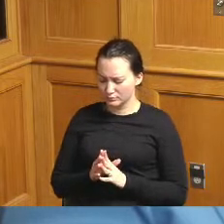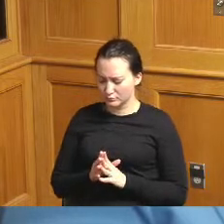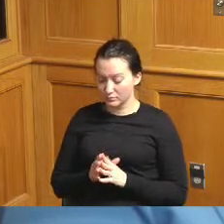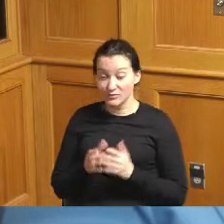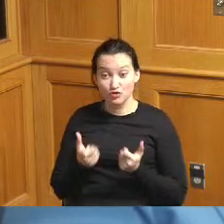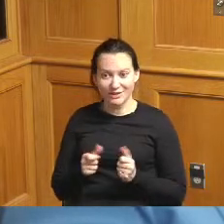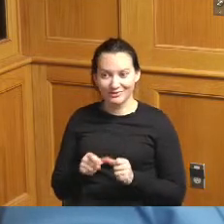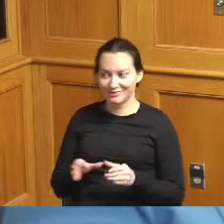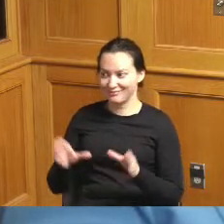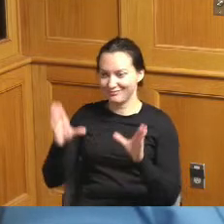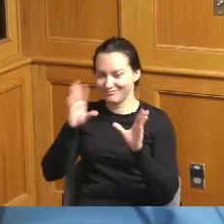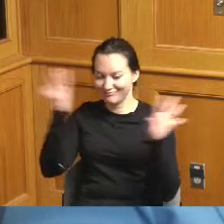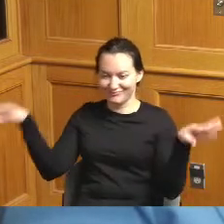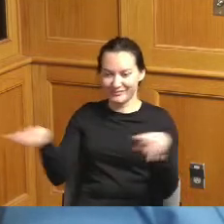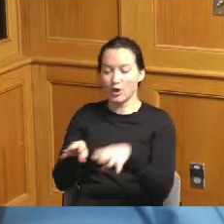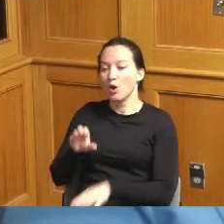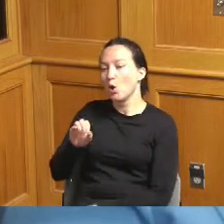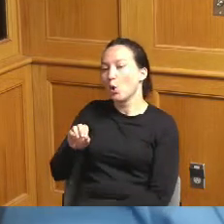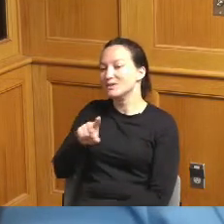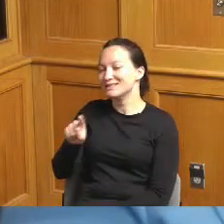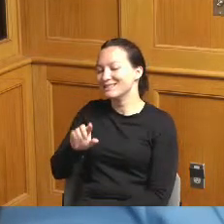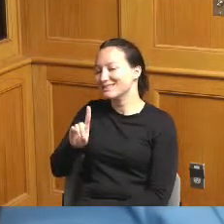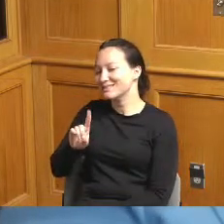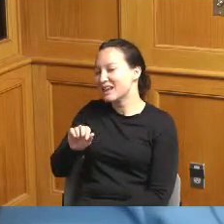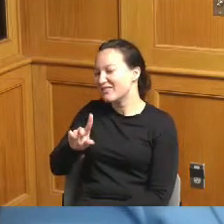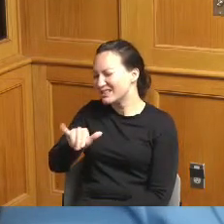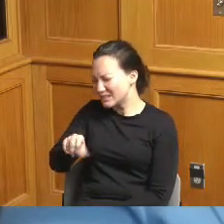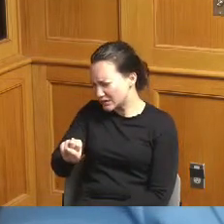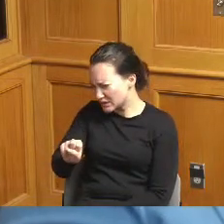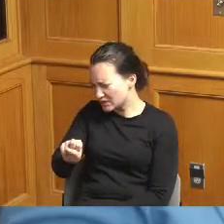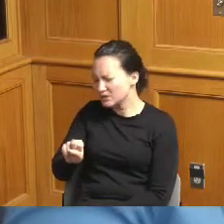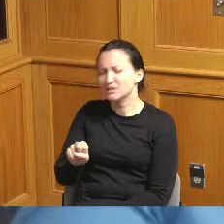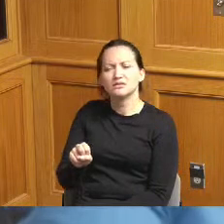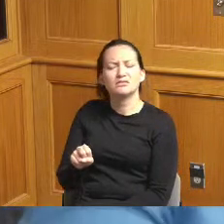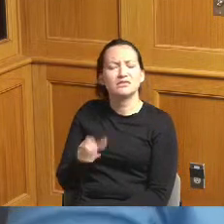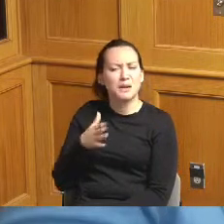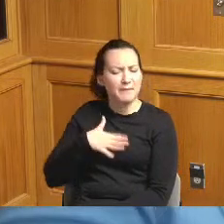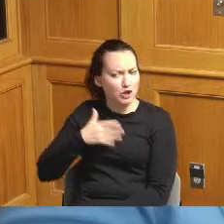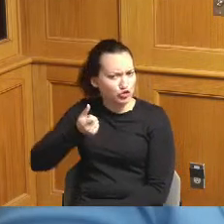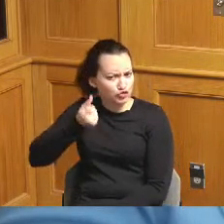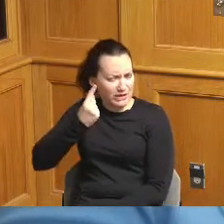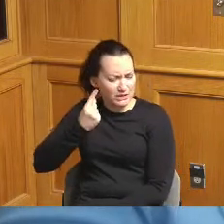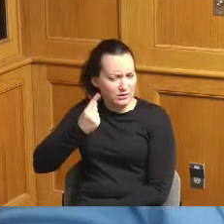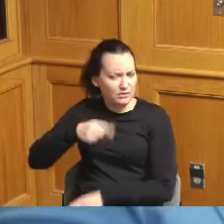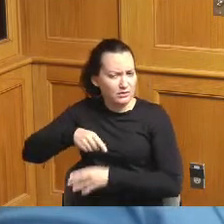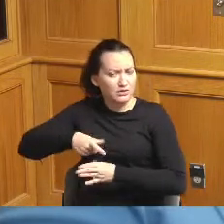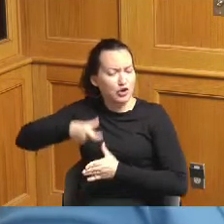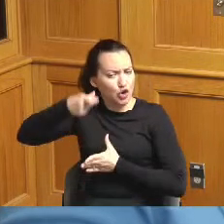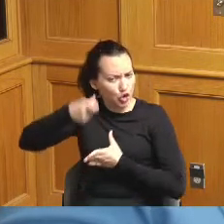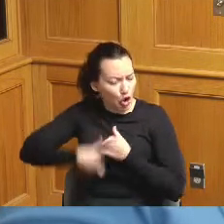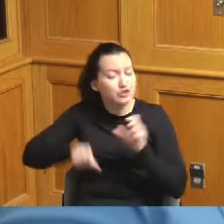brought to our attention by Ozzy Davis is that in this my understanding that costs may go down with